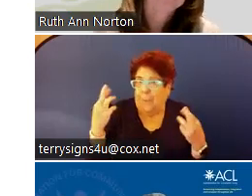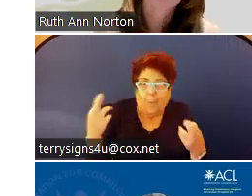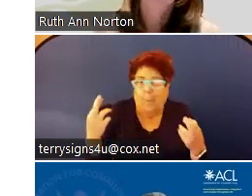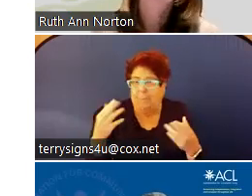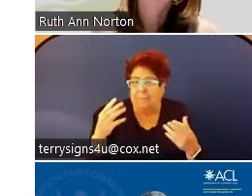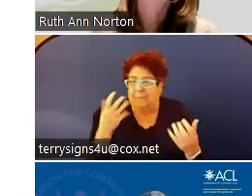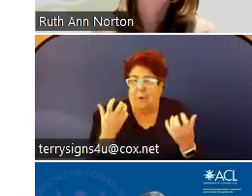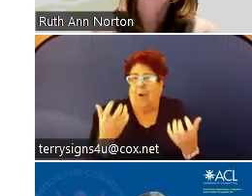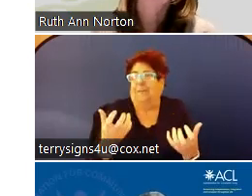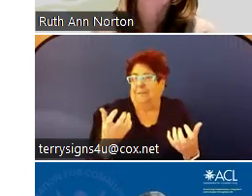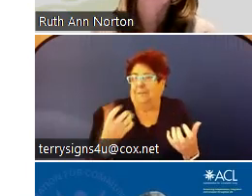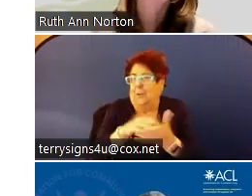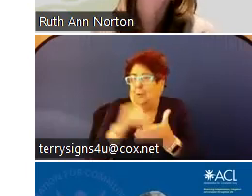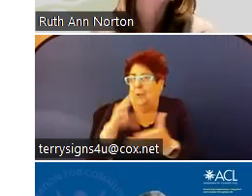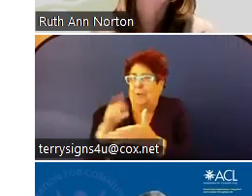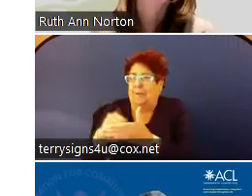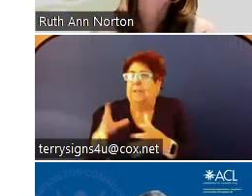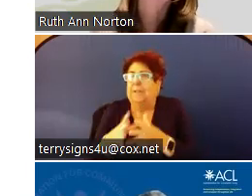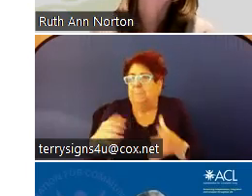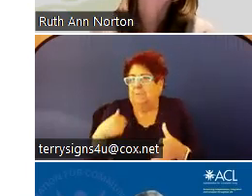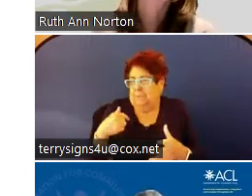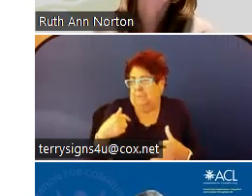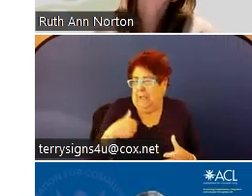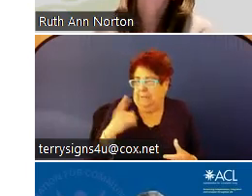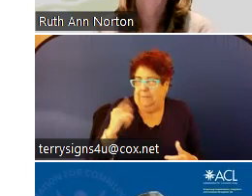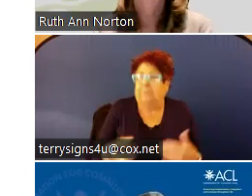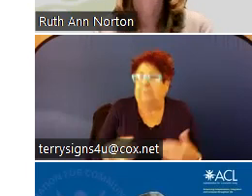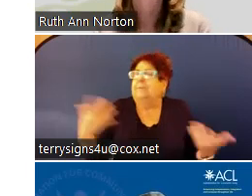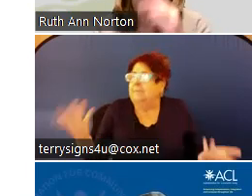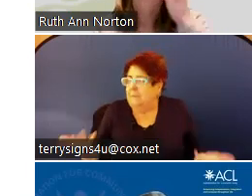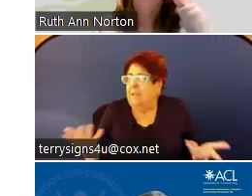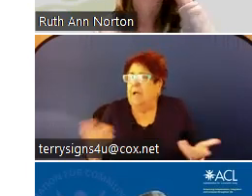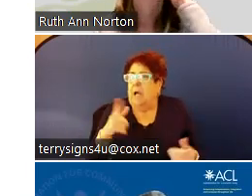Before we close, I want to remind everyone that in the coming days, we will be posting the recording